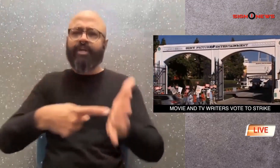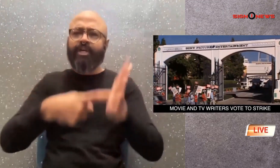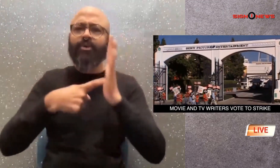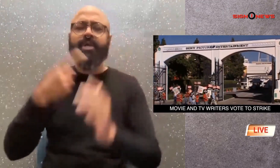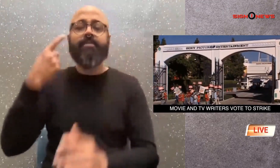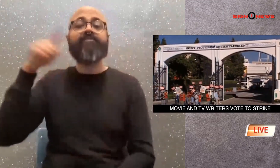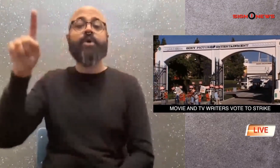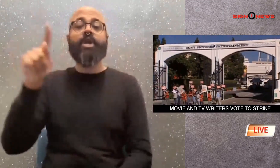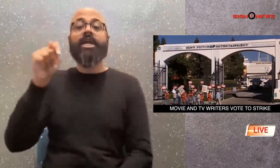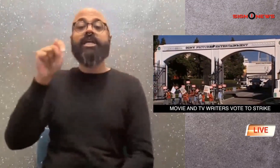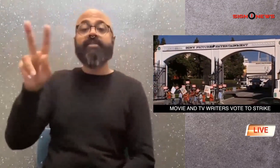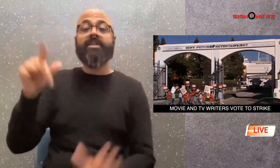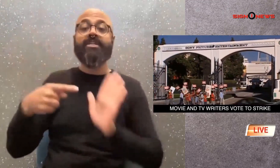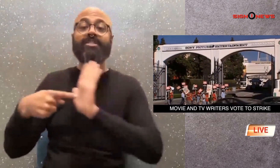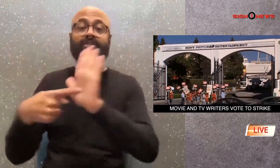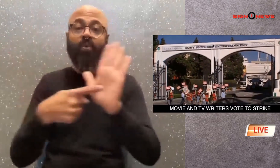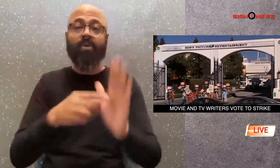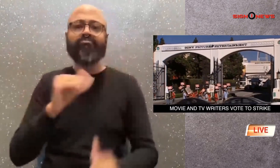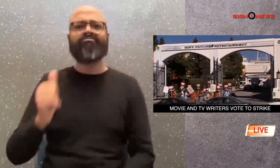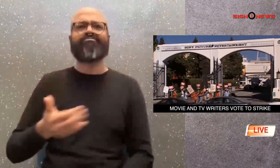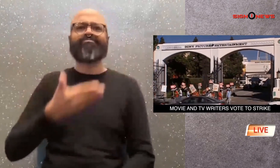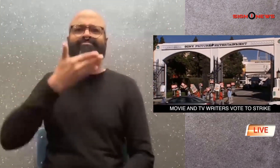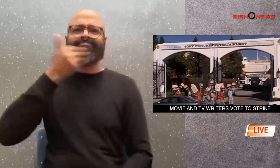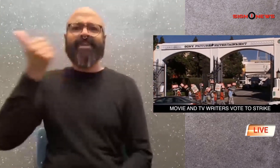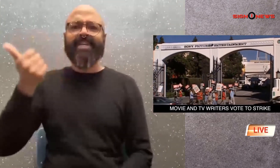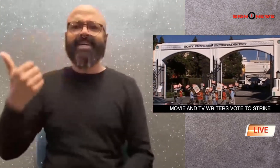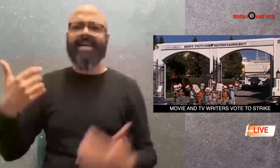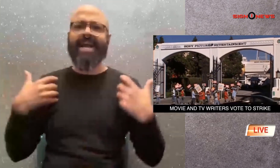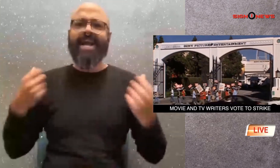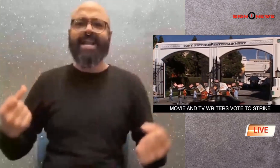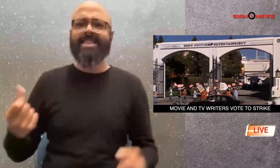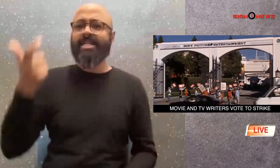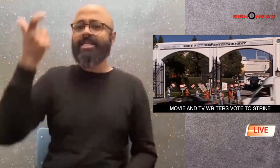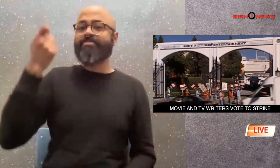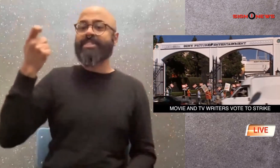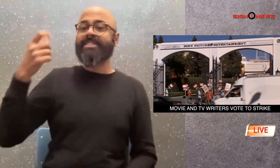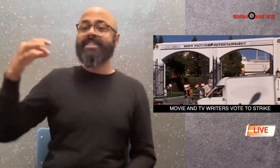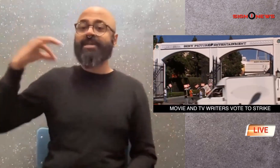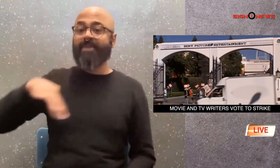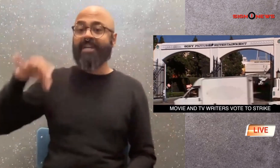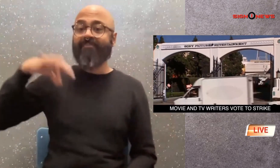increased pay minimum staffing requirements for TV shows and better health and pension